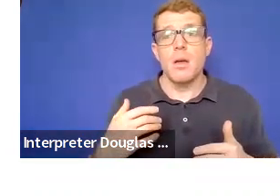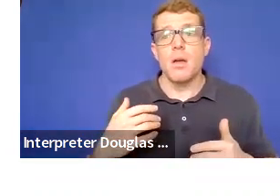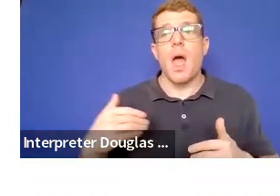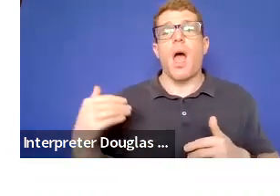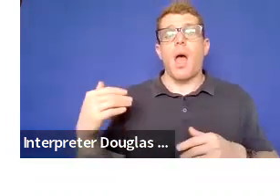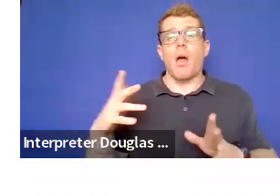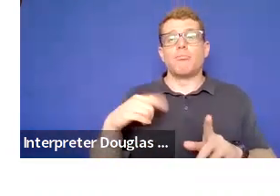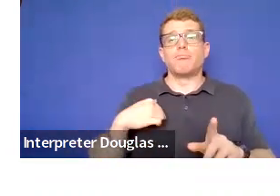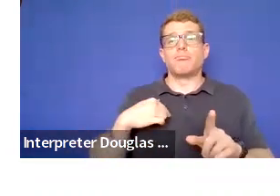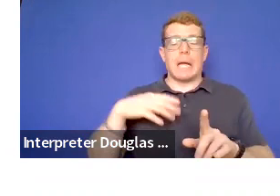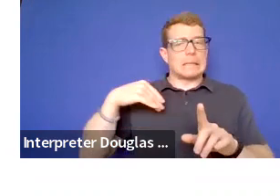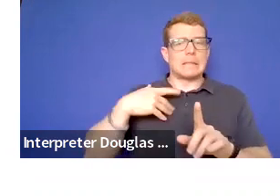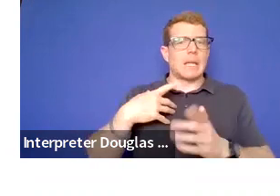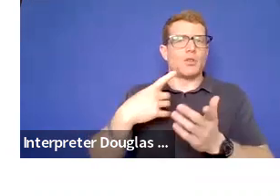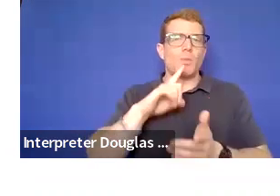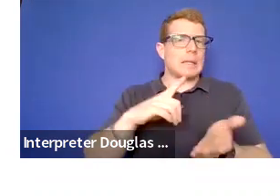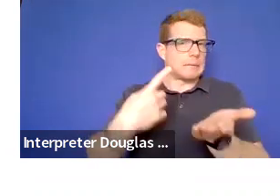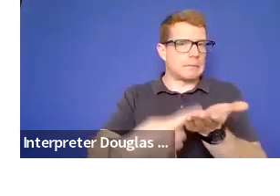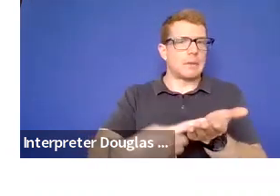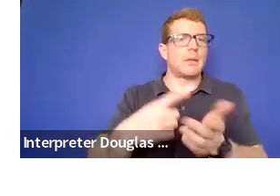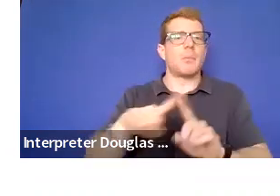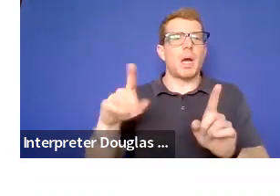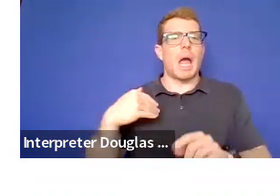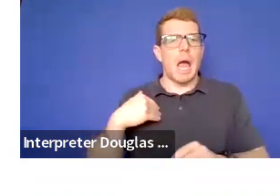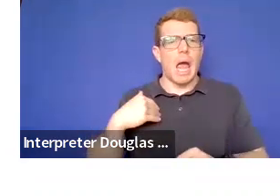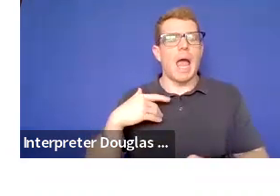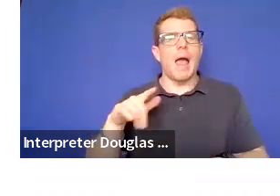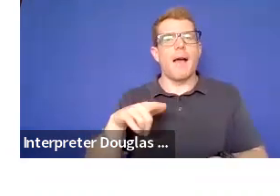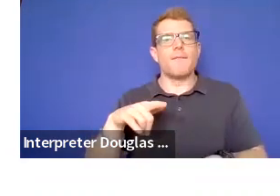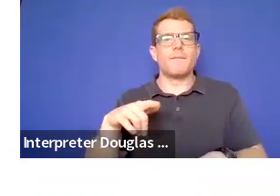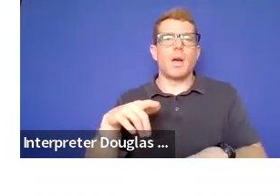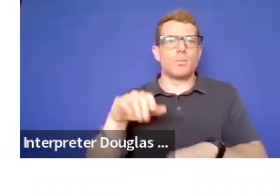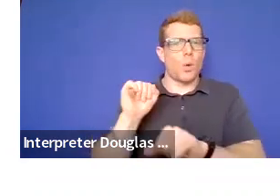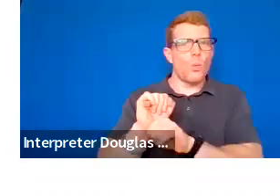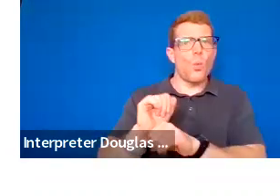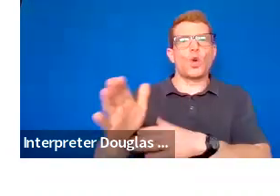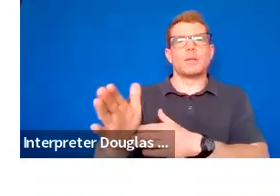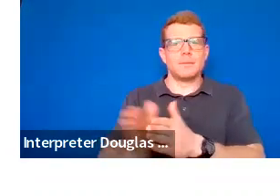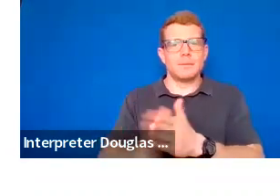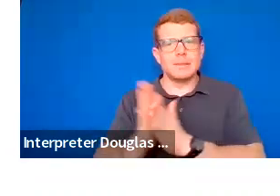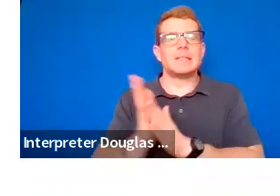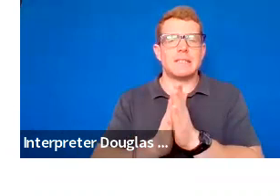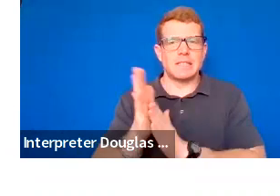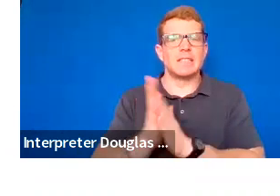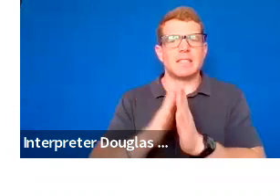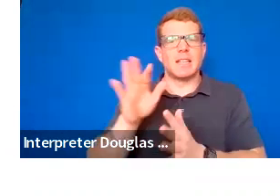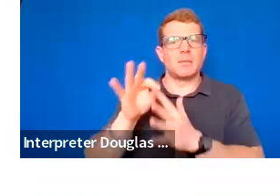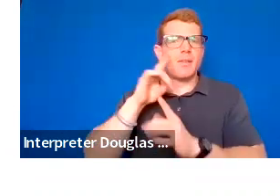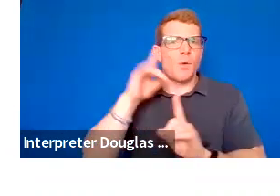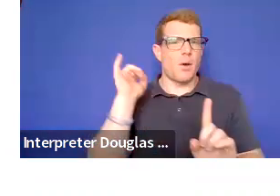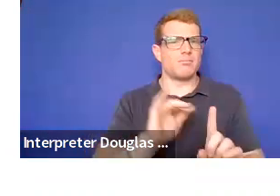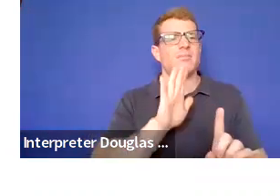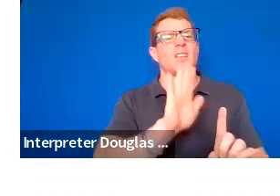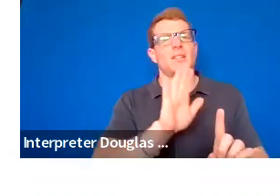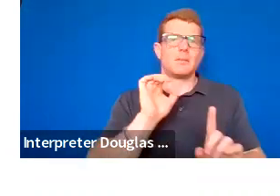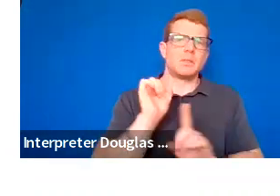The impairment related work, Spence, and it is a particular provision that is approved by social security.